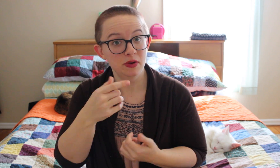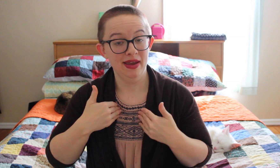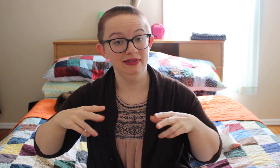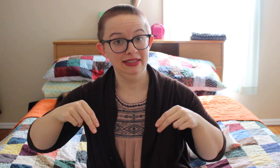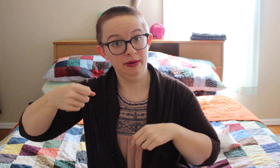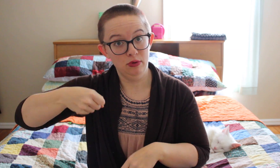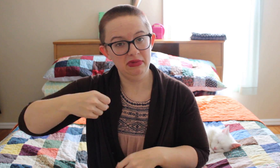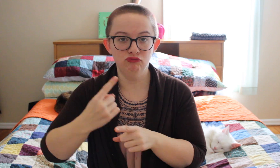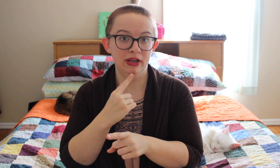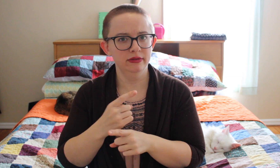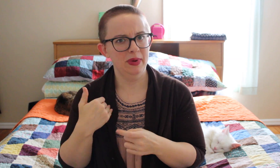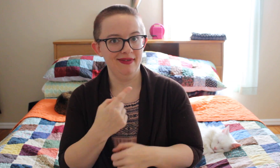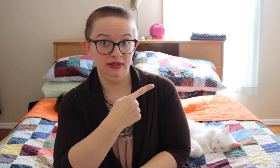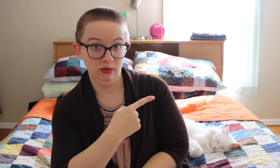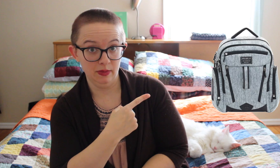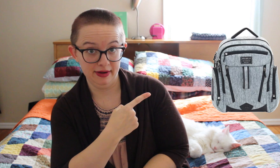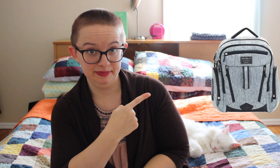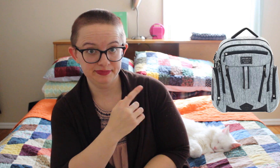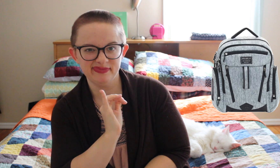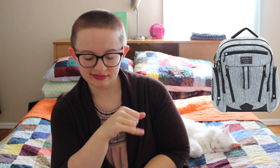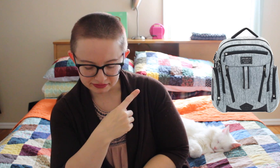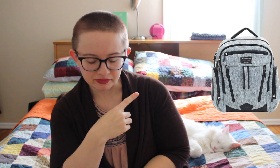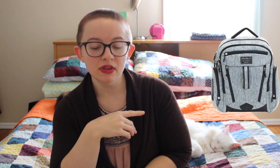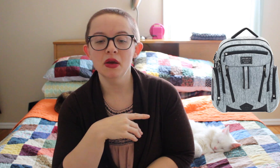but if you have a diaper bag, just like a regular one. This is the one we have.